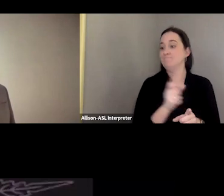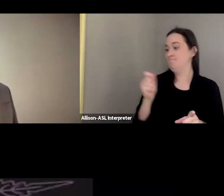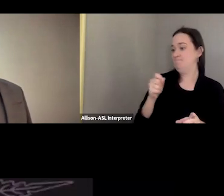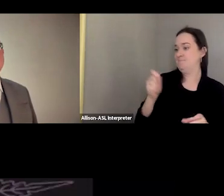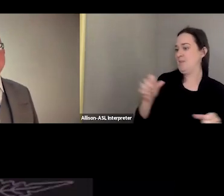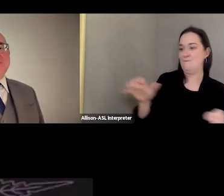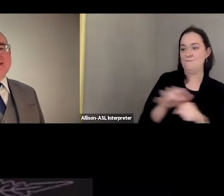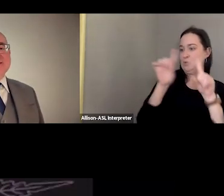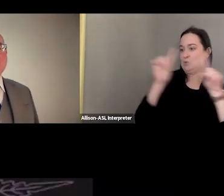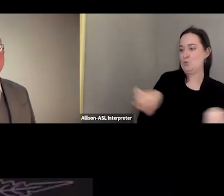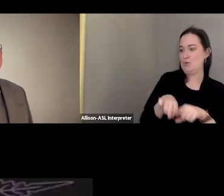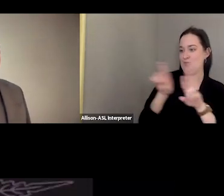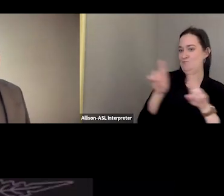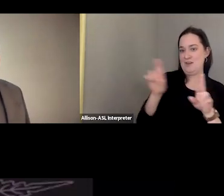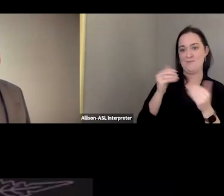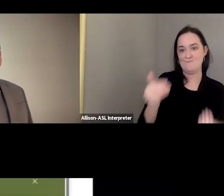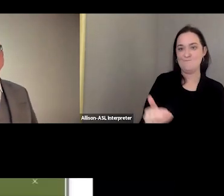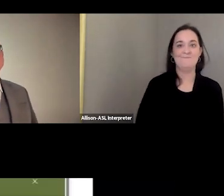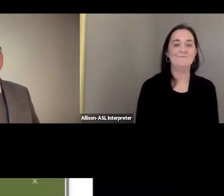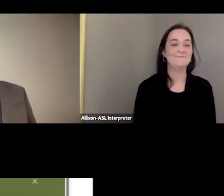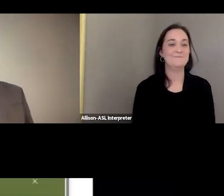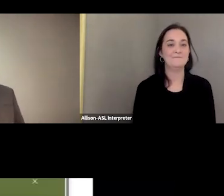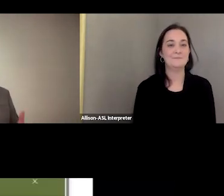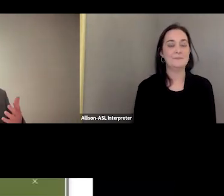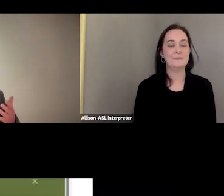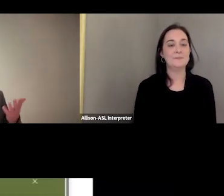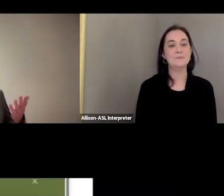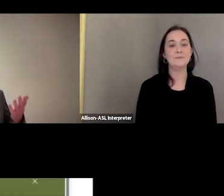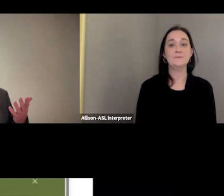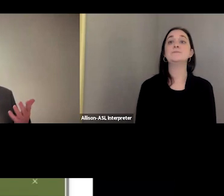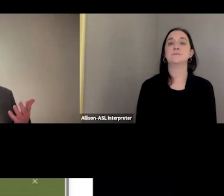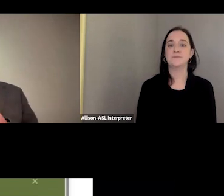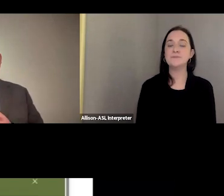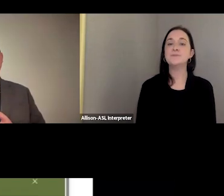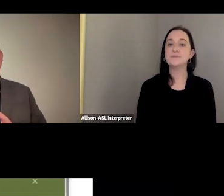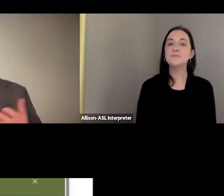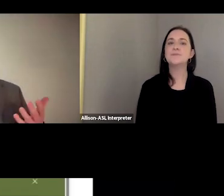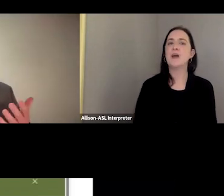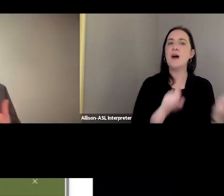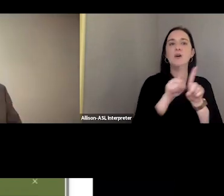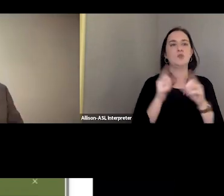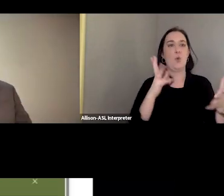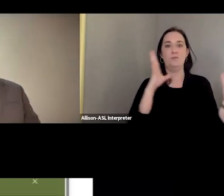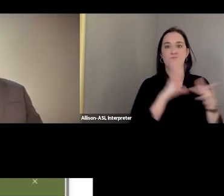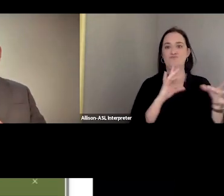Okay, great. Thanks, Anthony. I will also just mention that March is actually a problem gambling